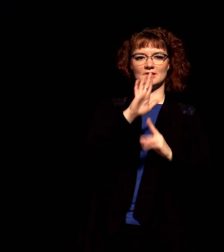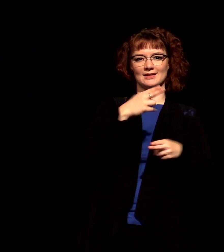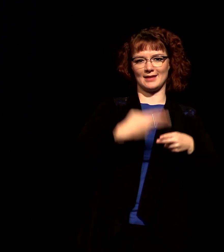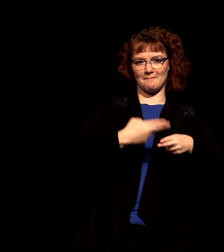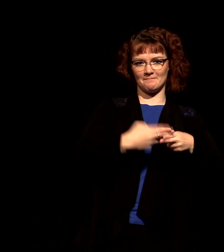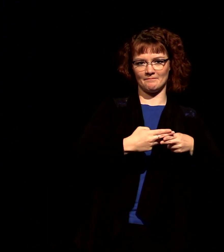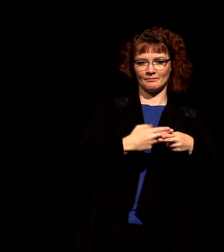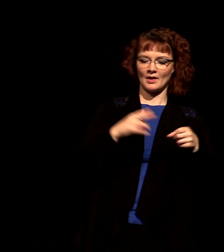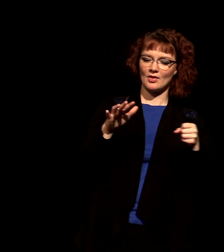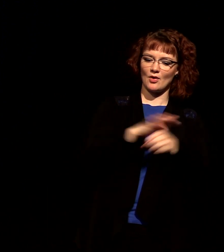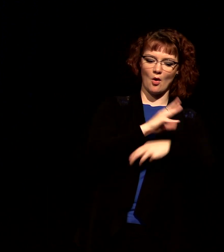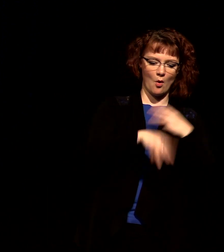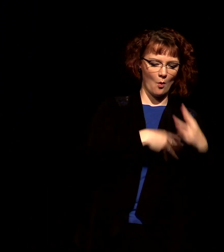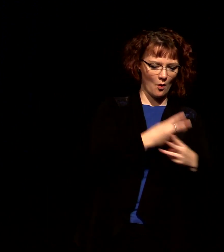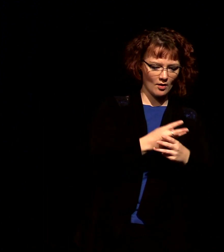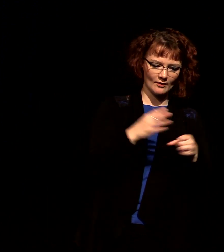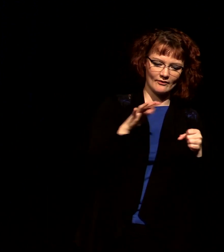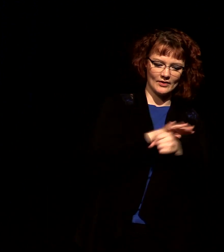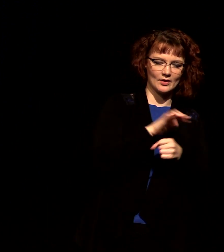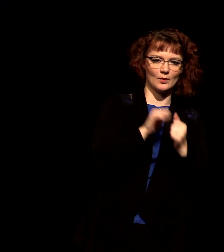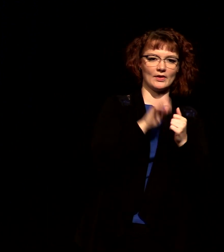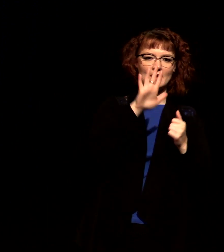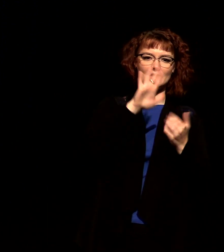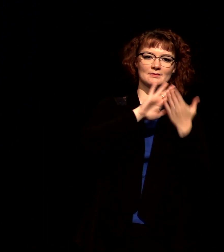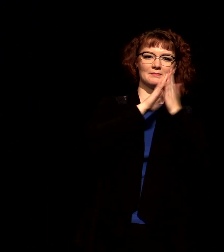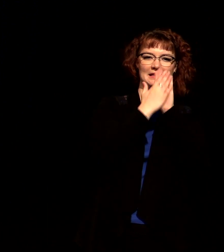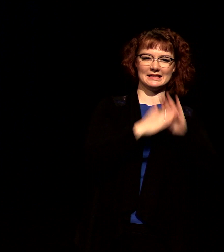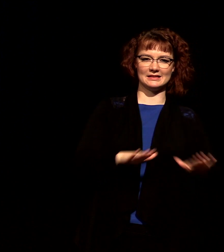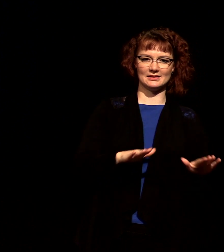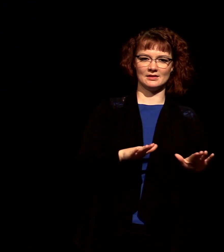The whole world is filled with His peace, Who is this King of